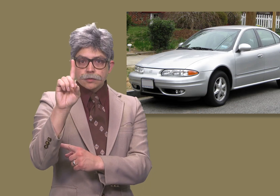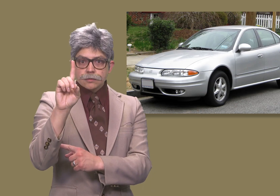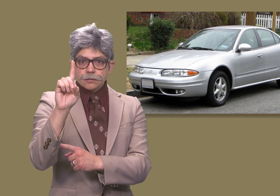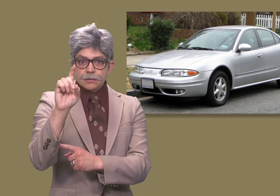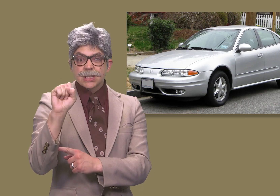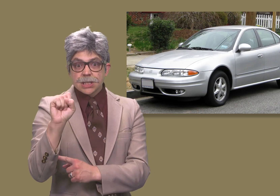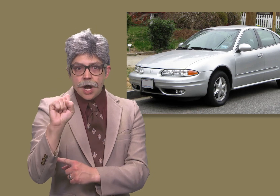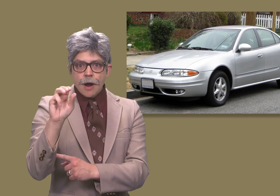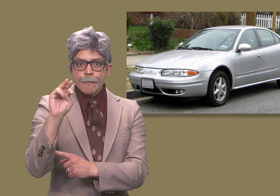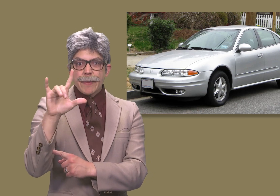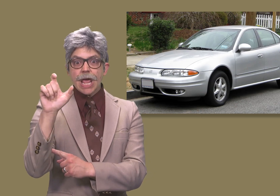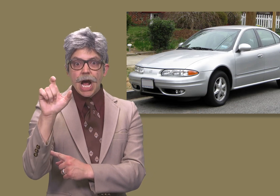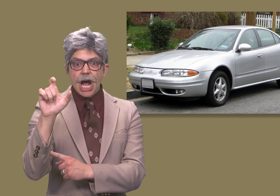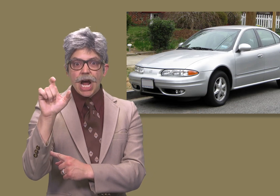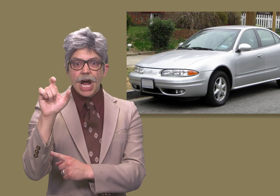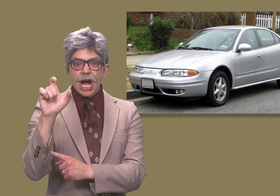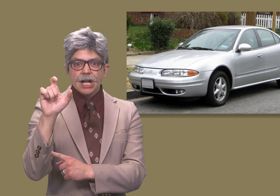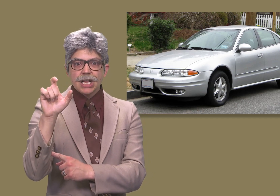OLD...smobile!